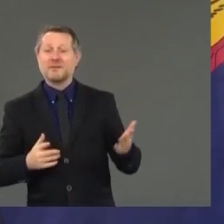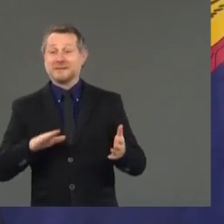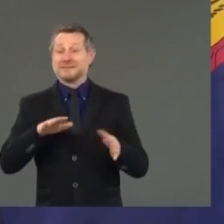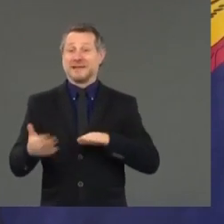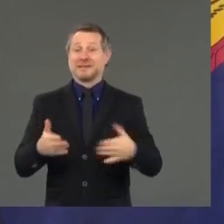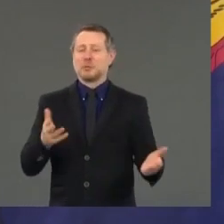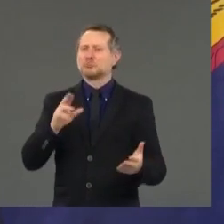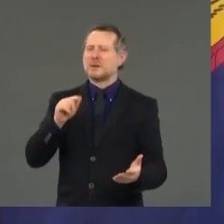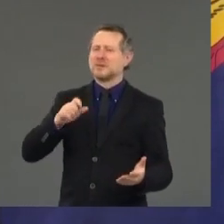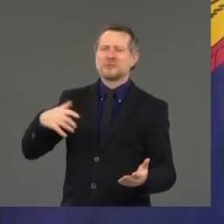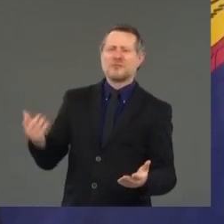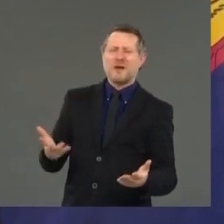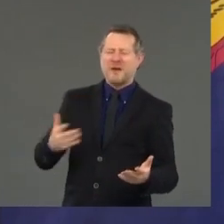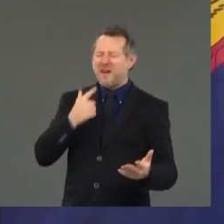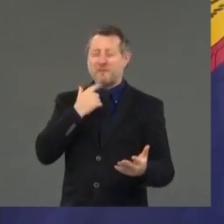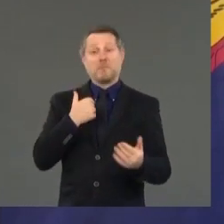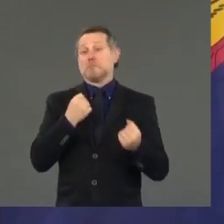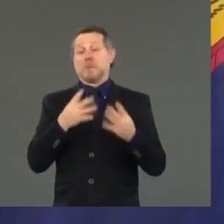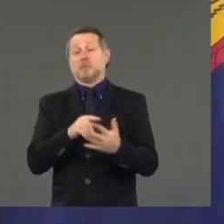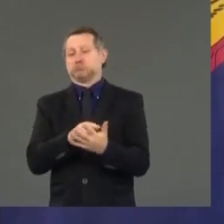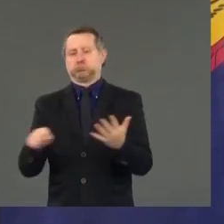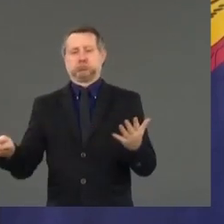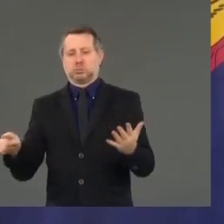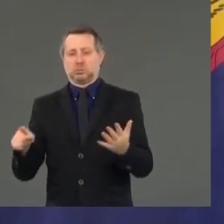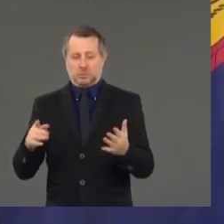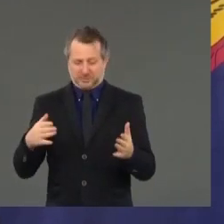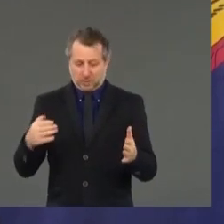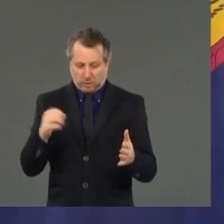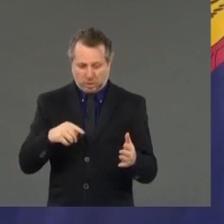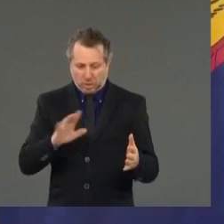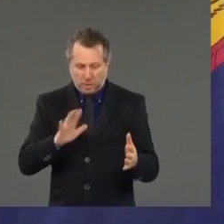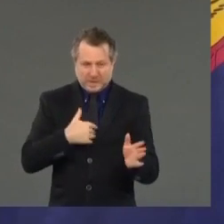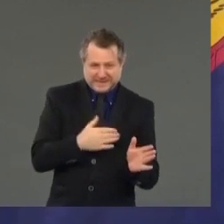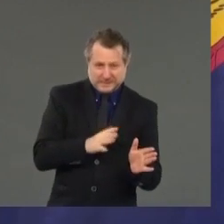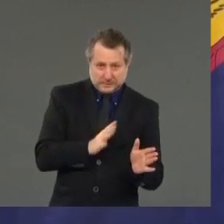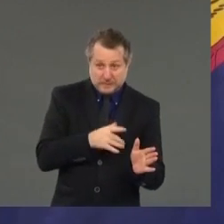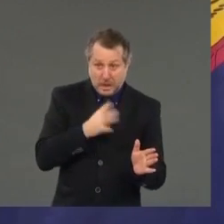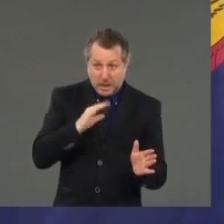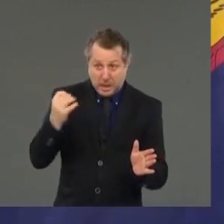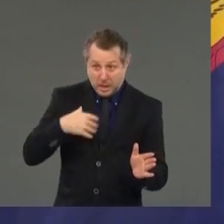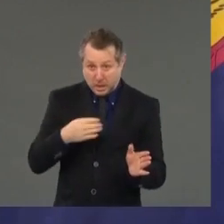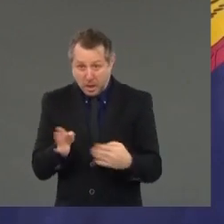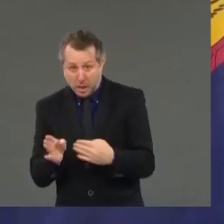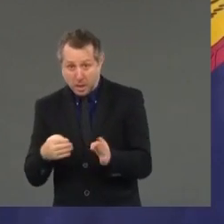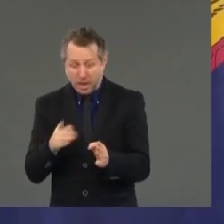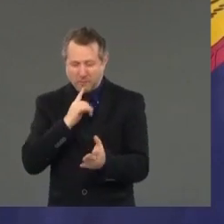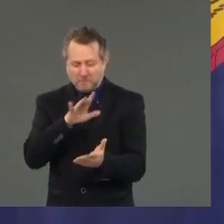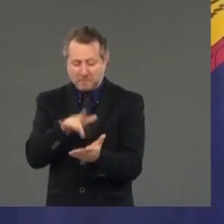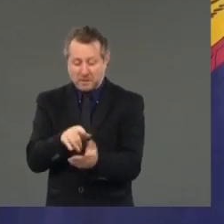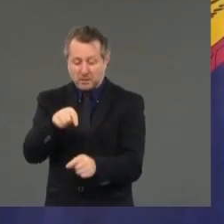WHAT'S THE INFECTION RATE? WHAT'S THE HOSPITALIZATION RATE? WHAT'S THE DEATH RATE?